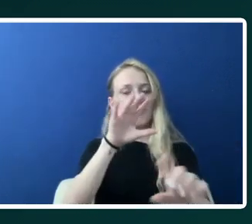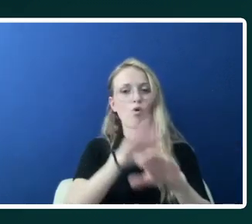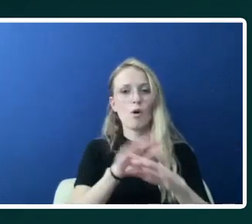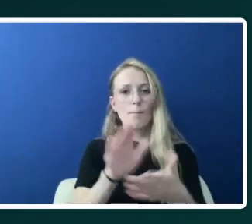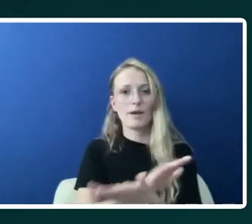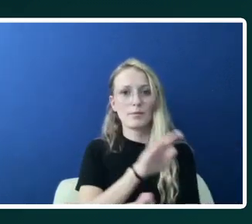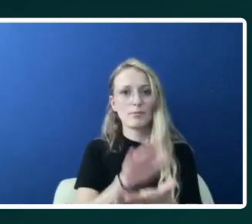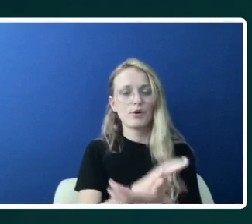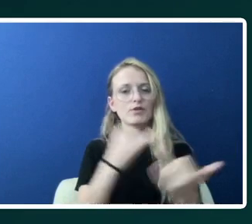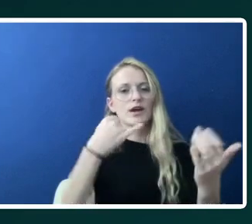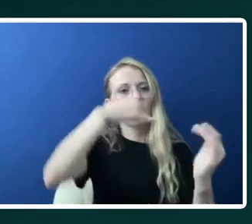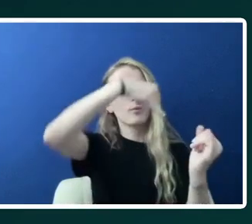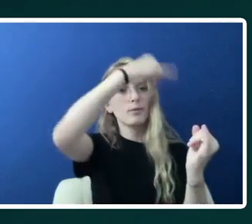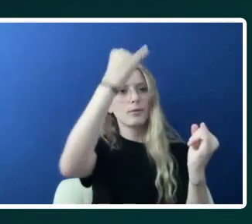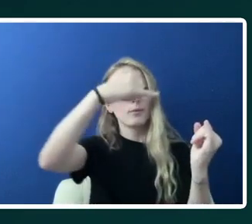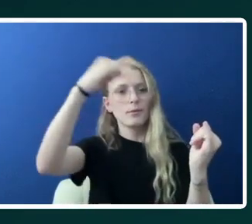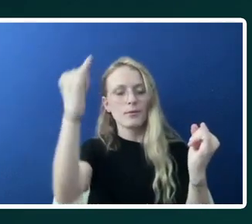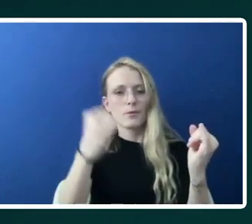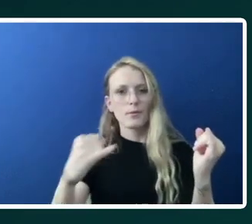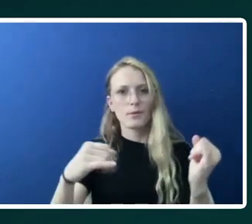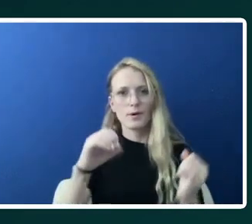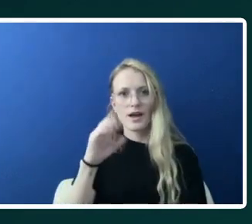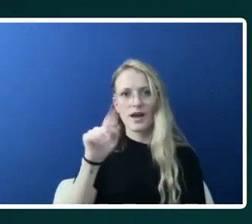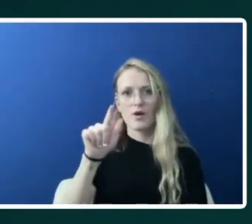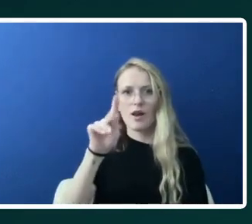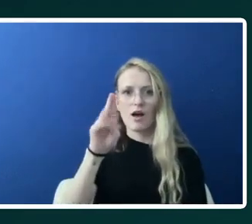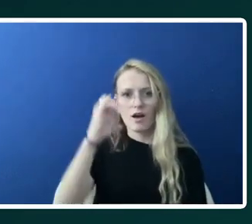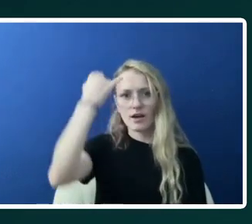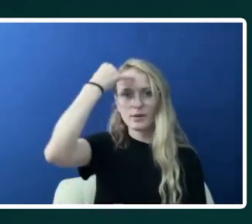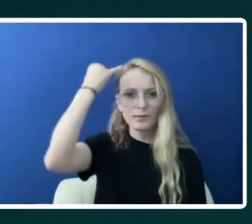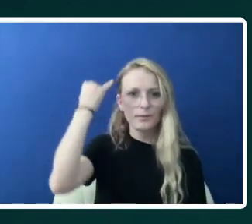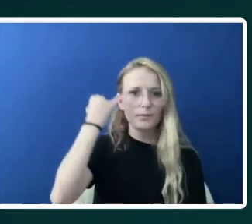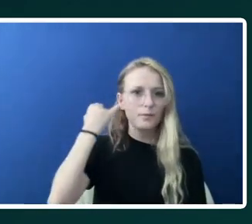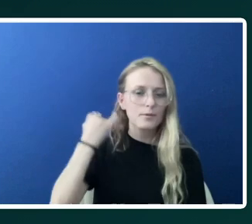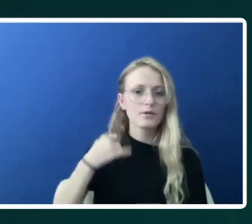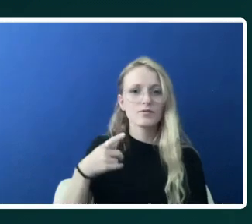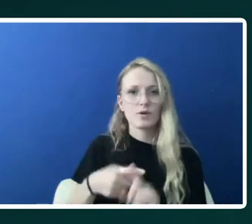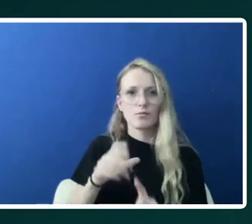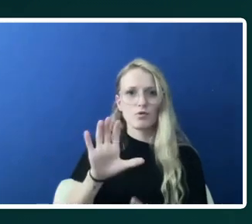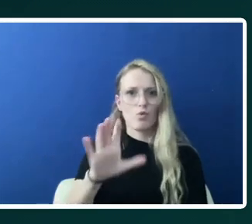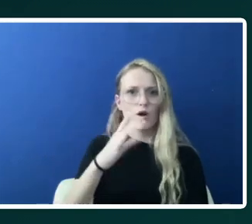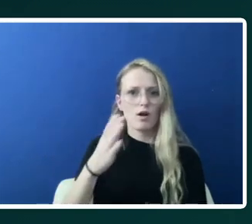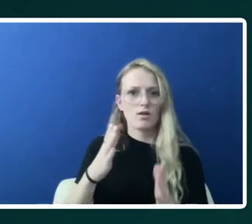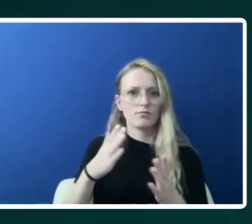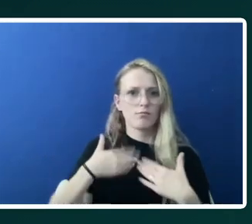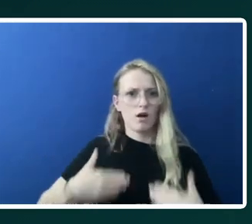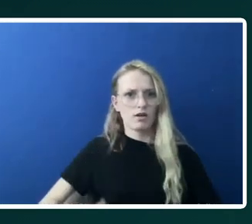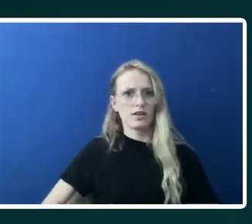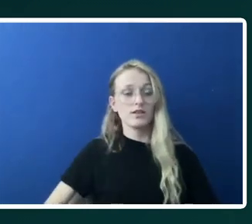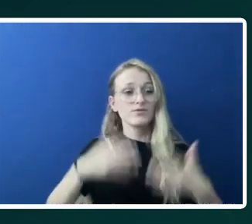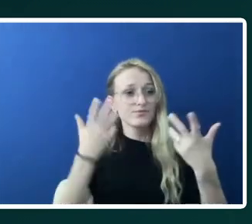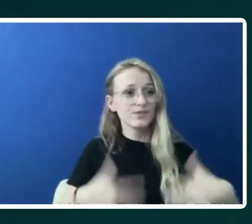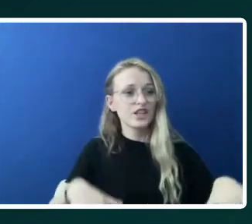outlines of their bodies. From there, they used charcoal to color in their self-portraits, using